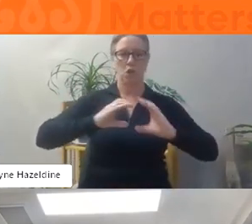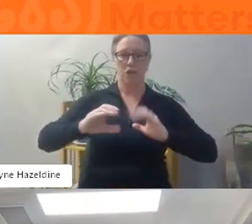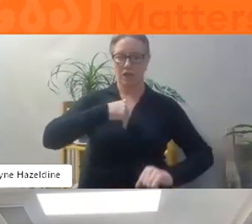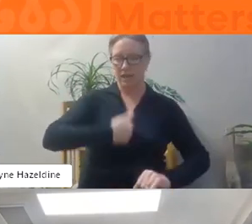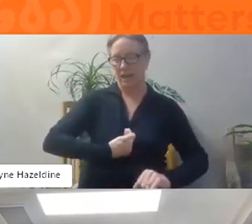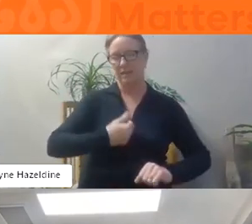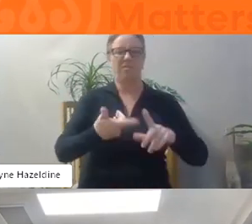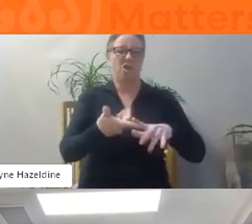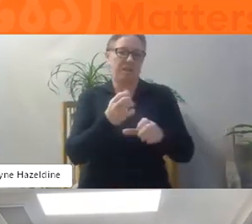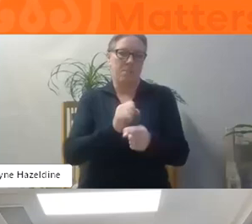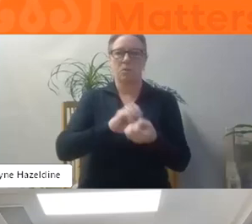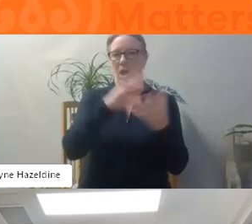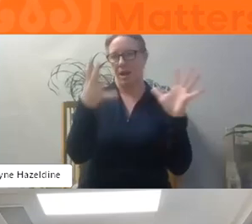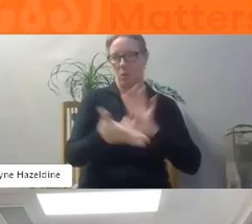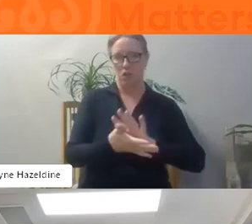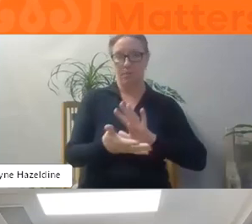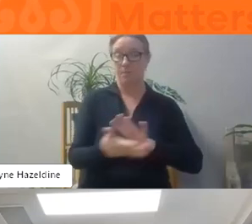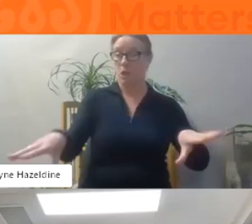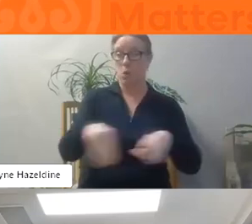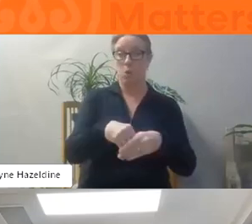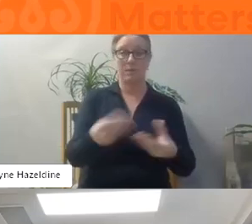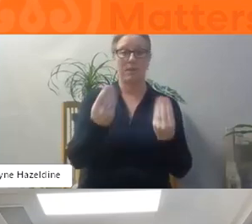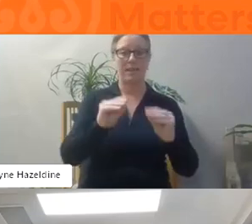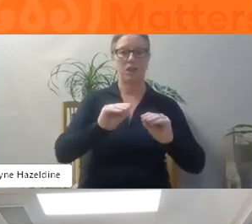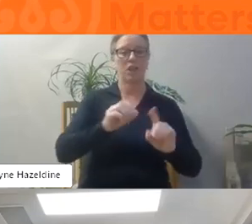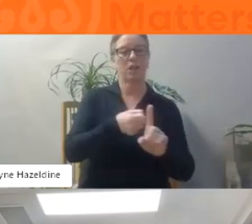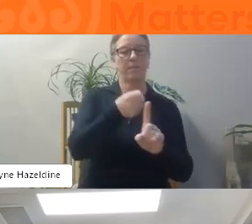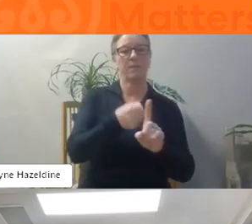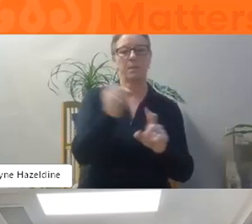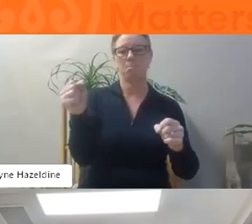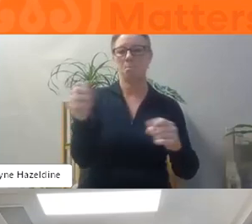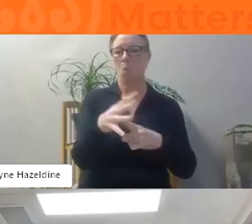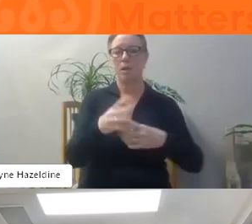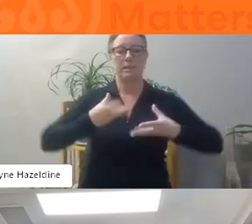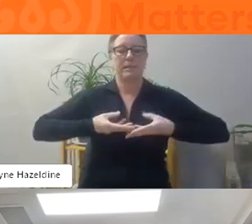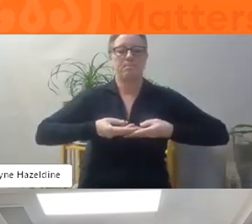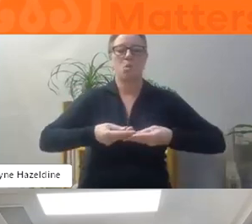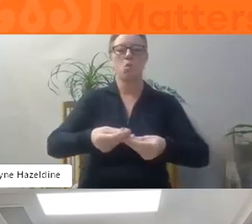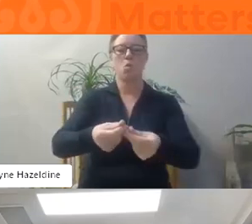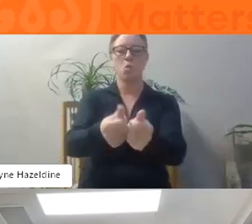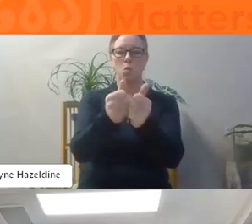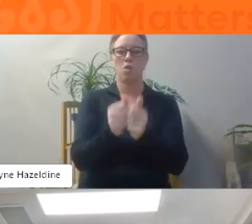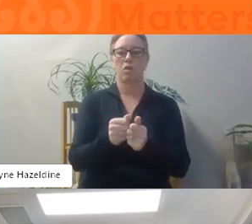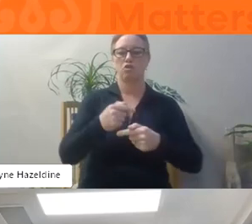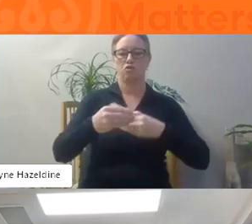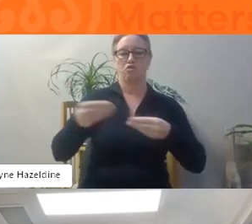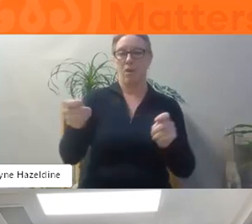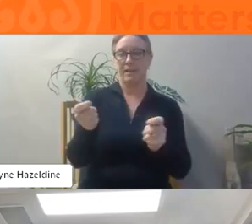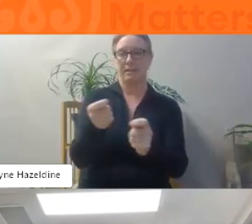Language. Inclusive education also emphasises the importance of smooth transition and ongoing support to help students succeed in their